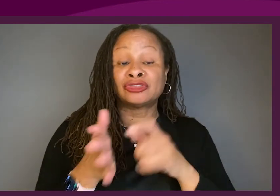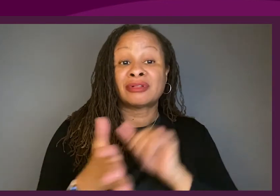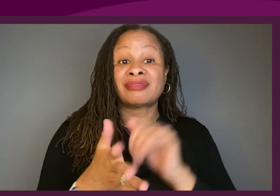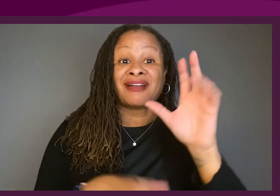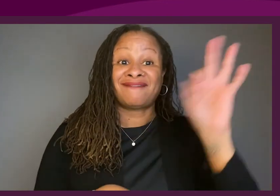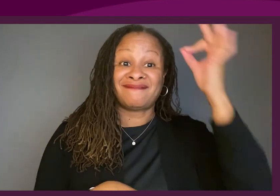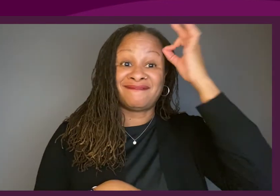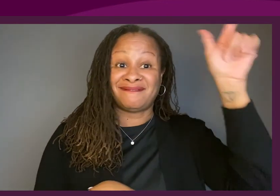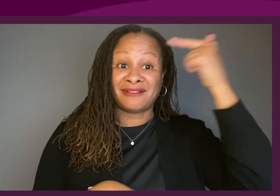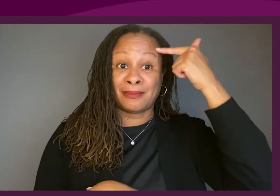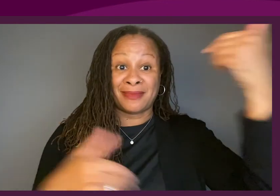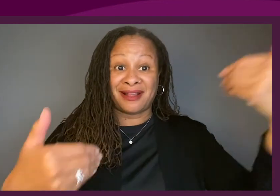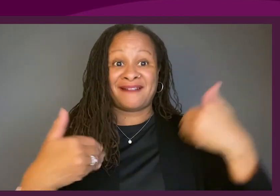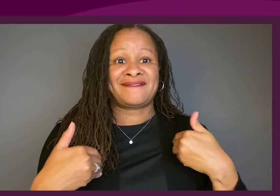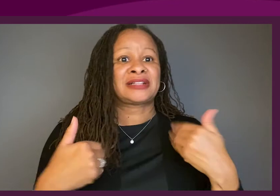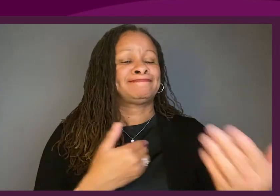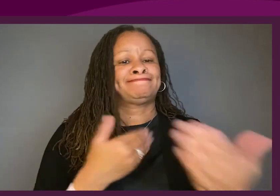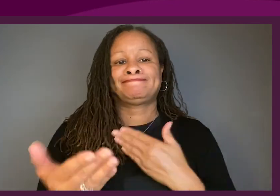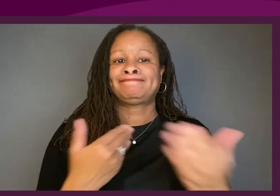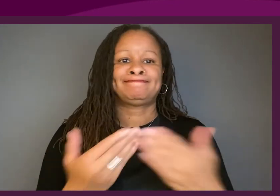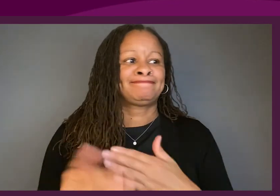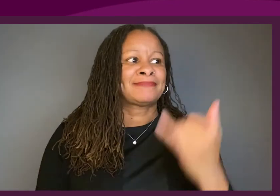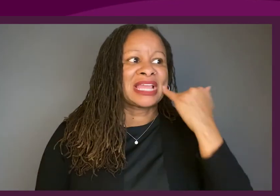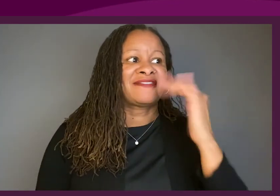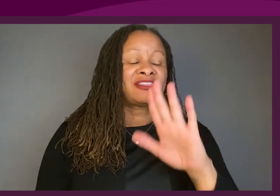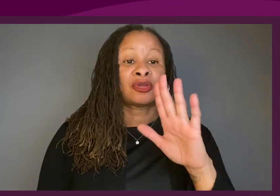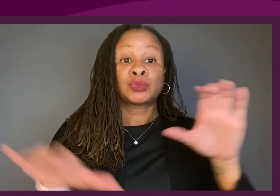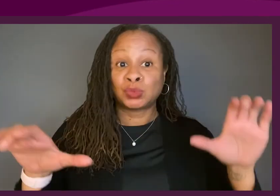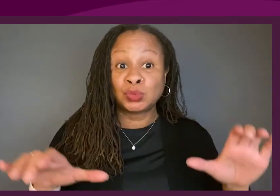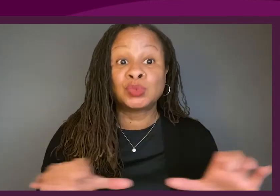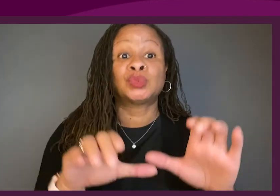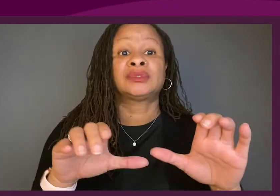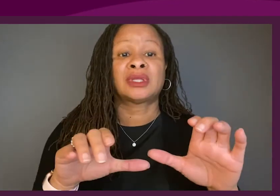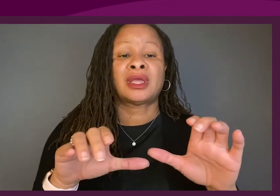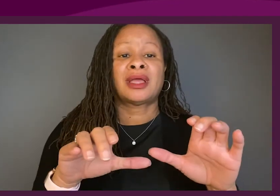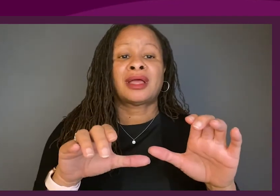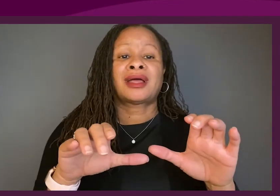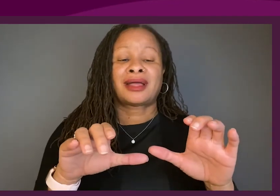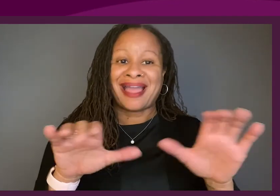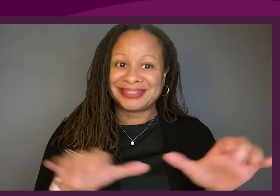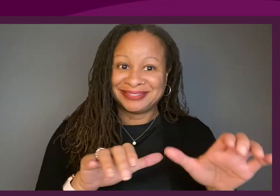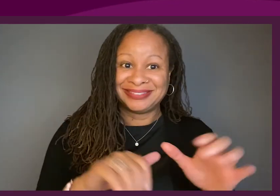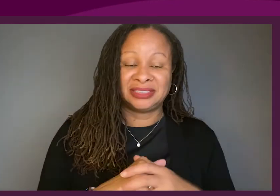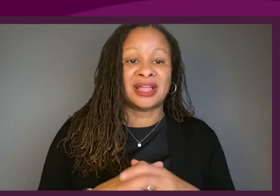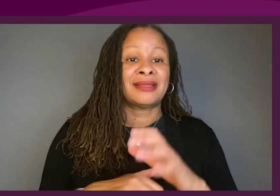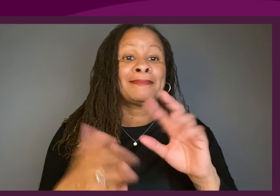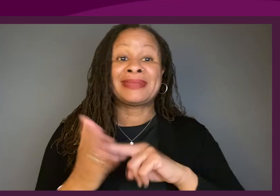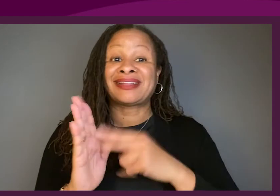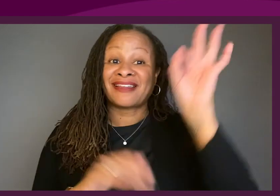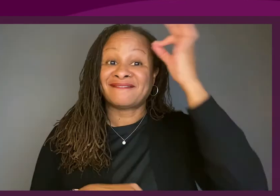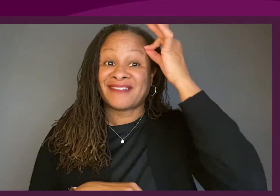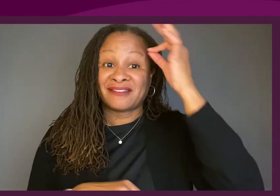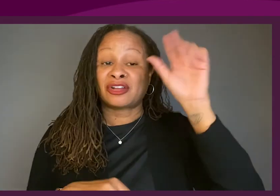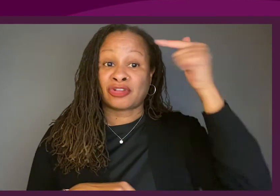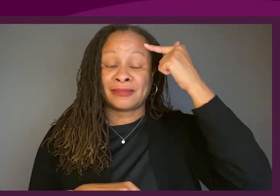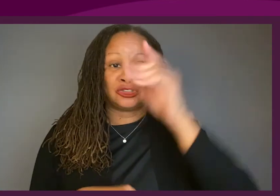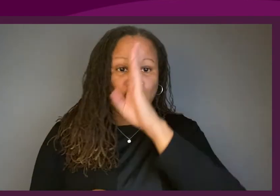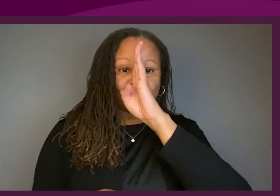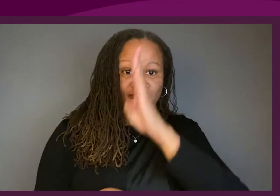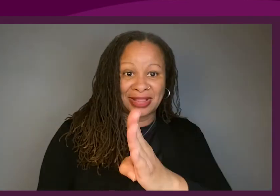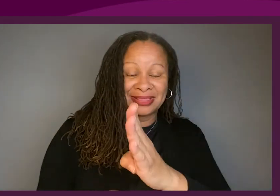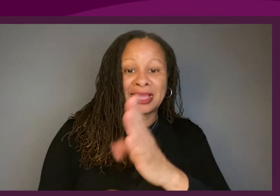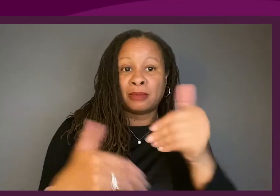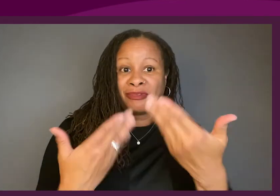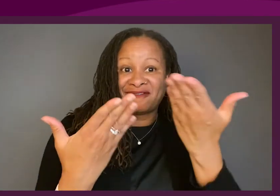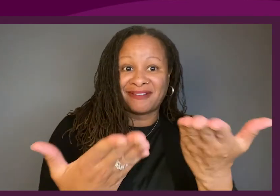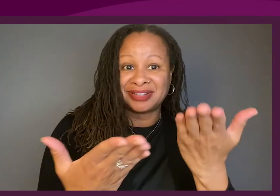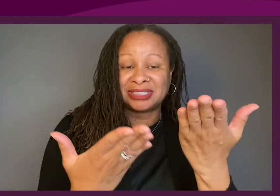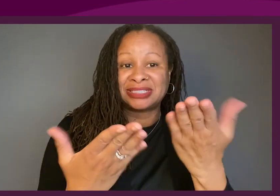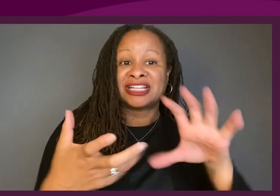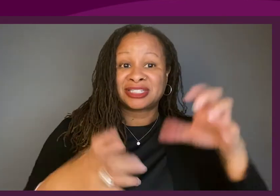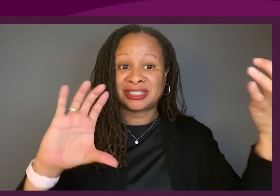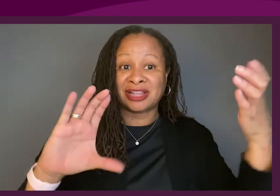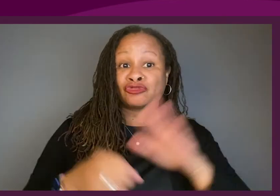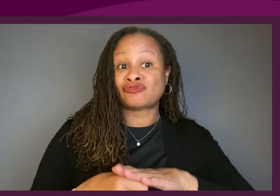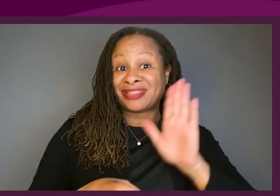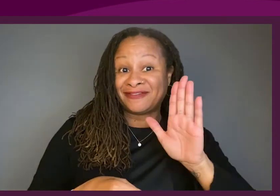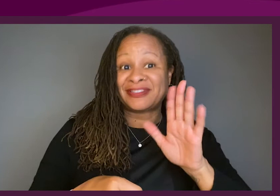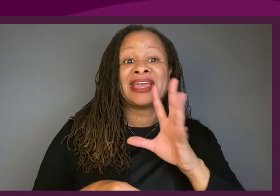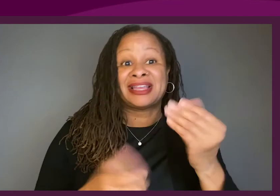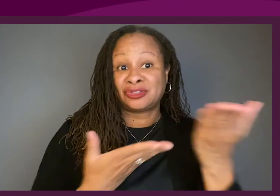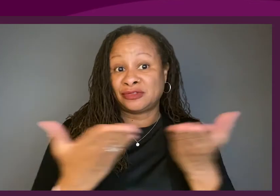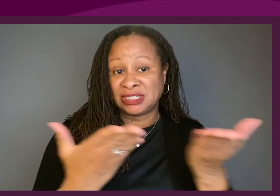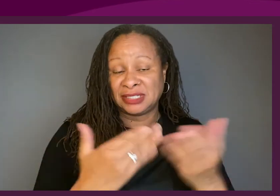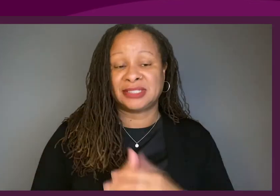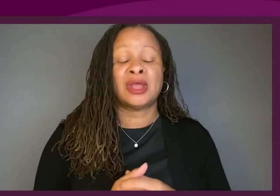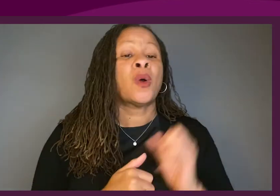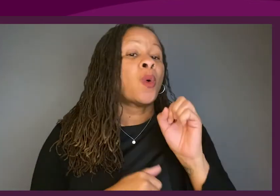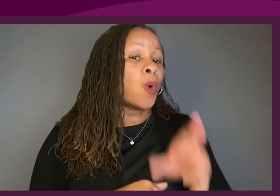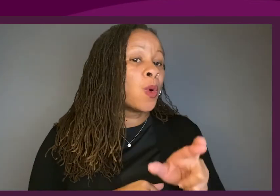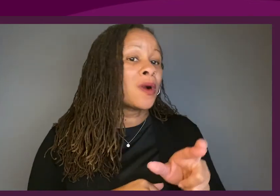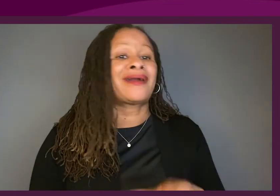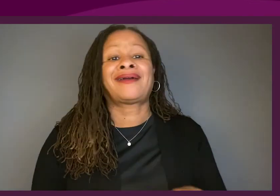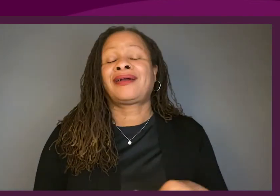providing disaster services or whether they are funding the services of another entity,